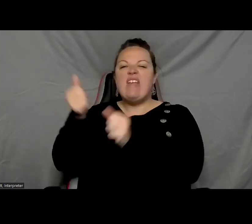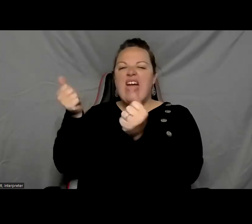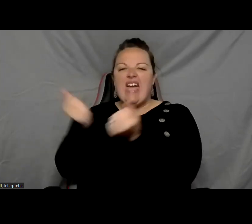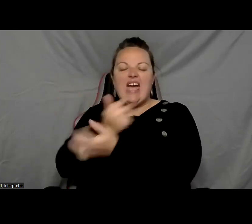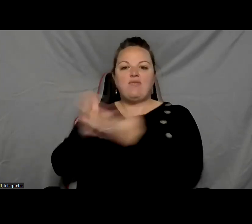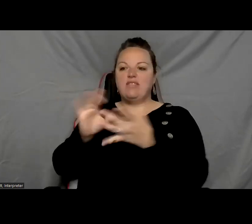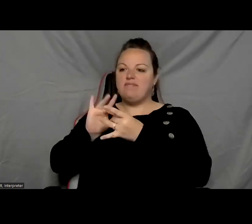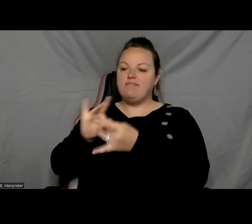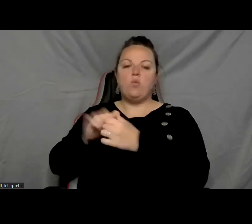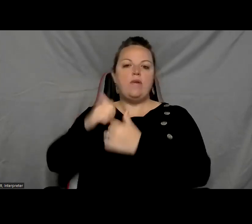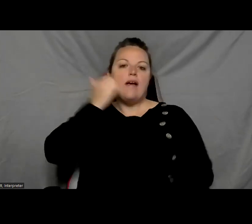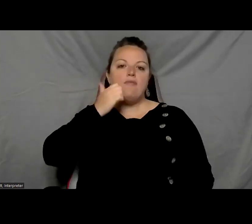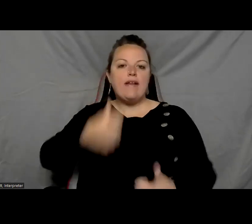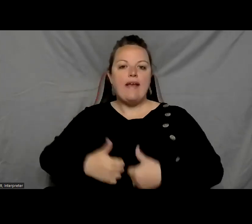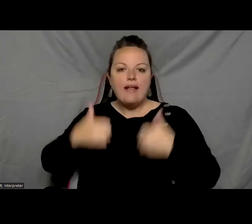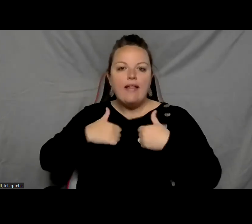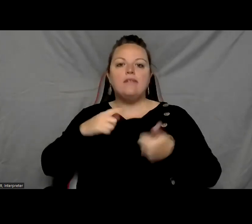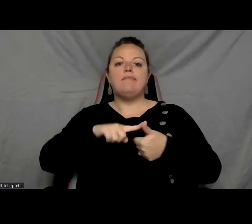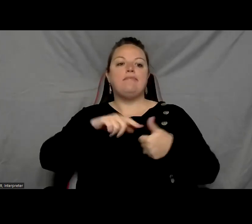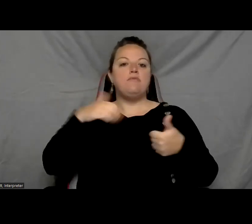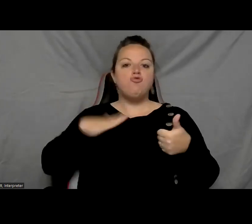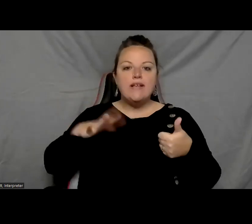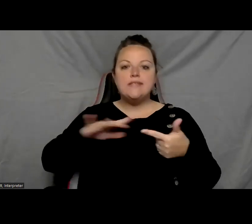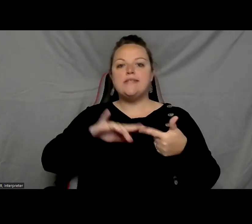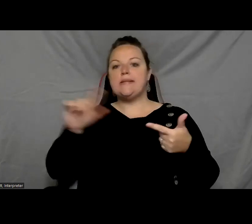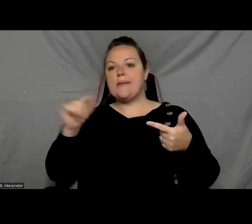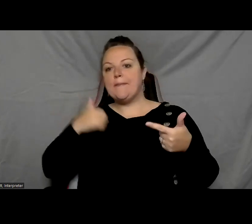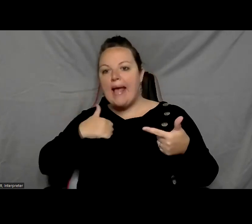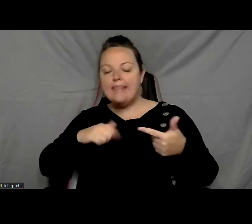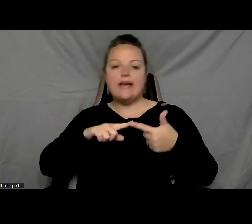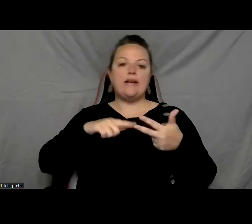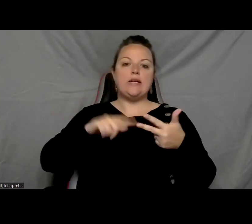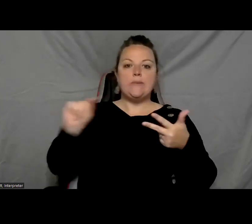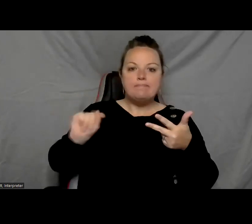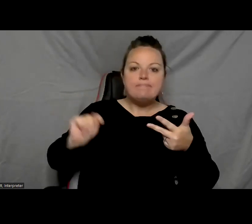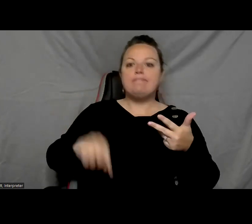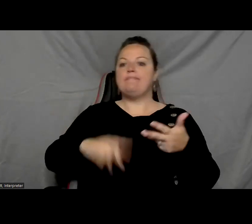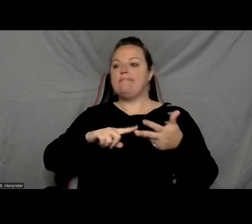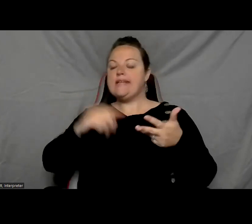living, that means dressing, bathing, toileting, eating, administering medications, scheduling